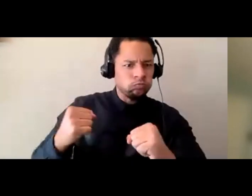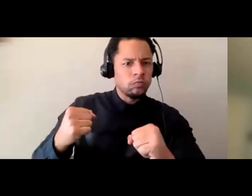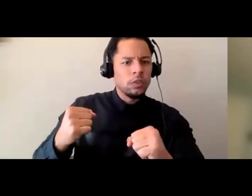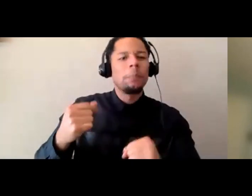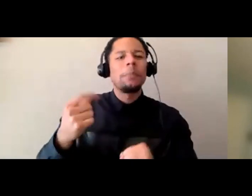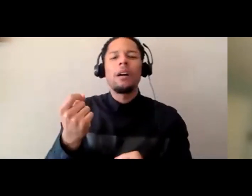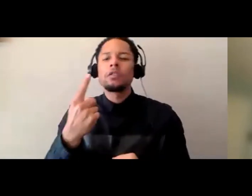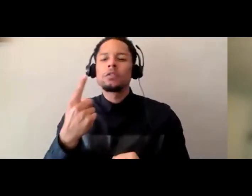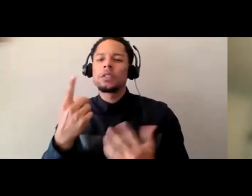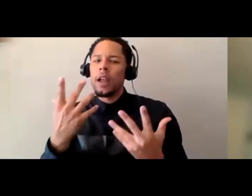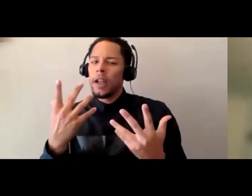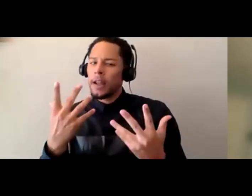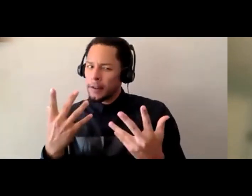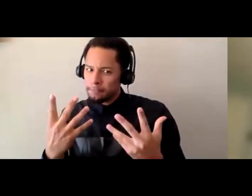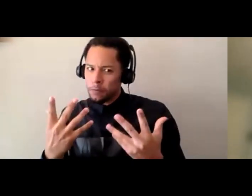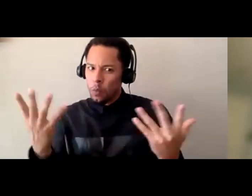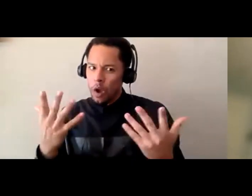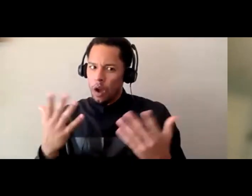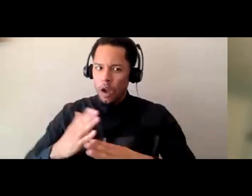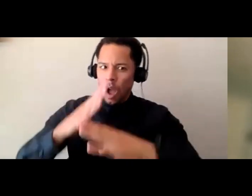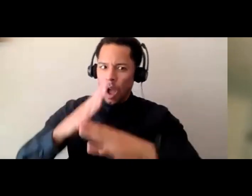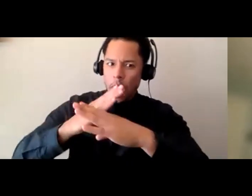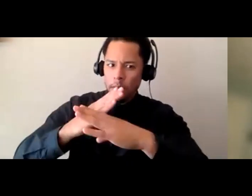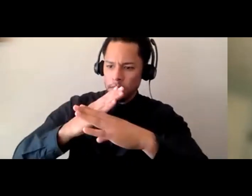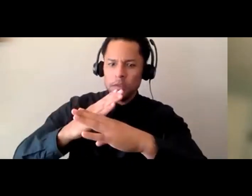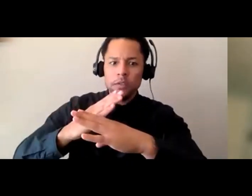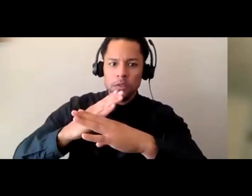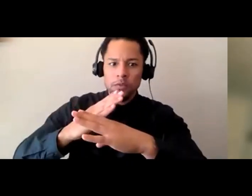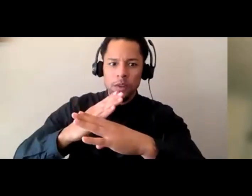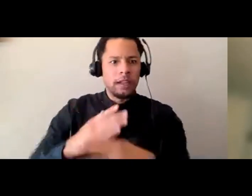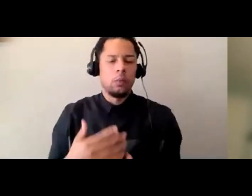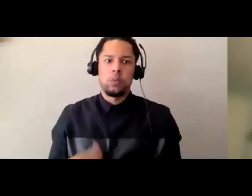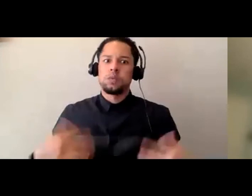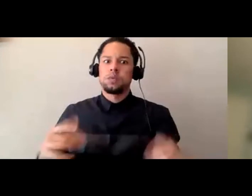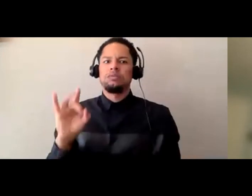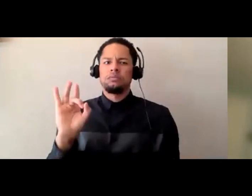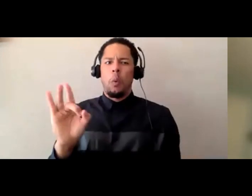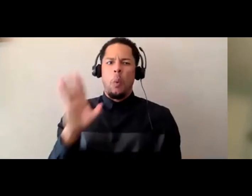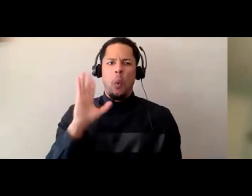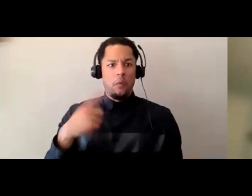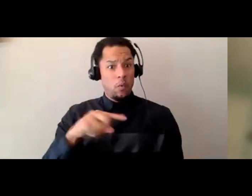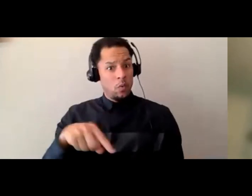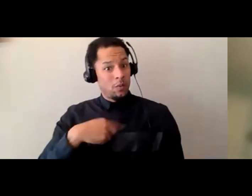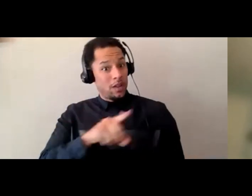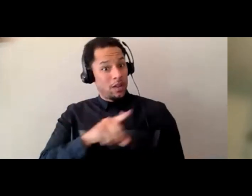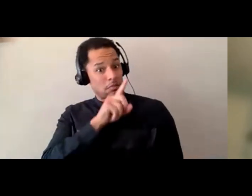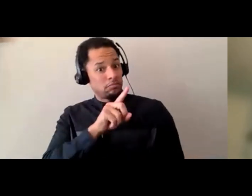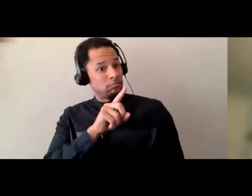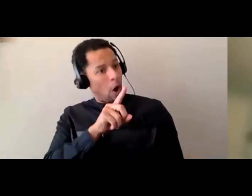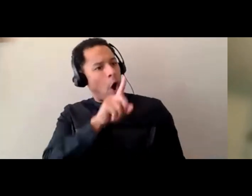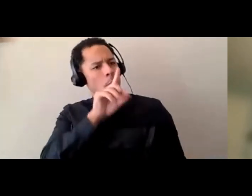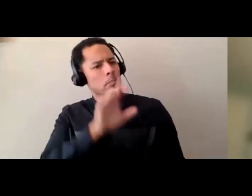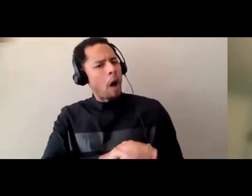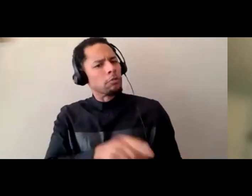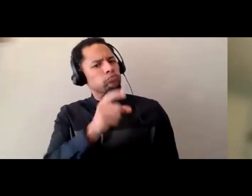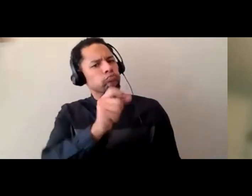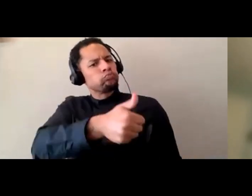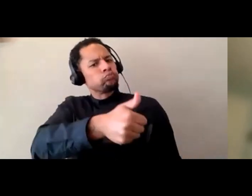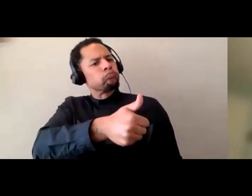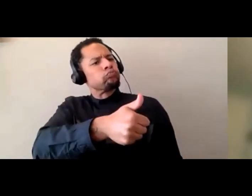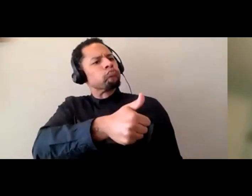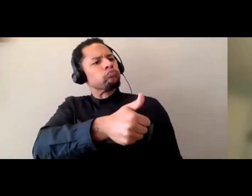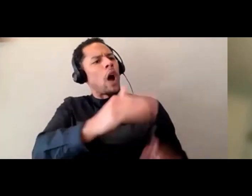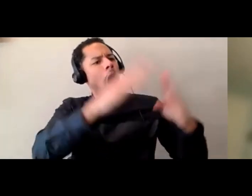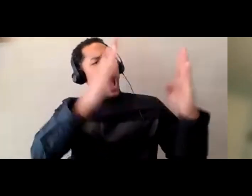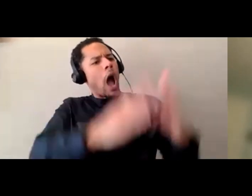And so, there's nothing worse than promising somebody that they can get housing when in